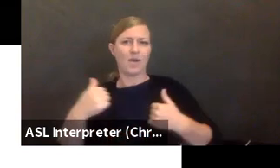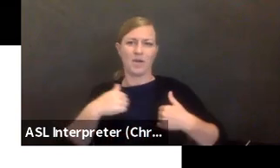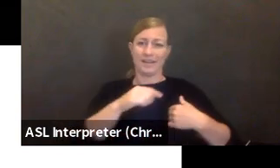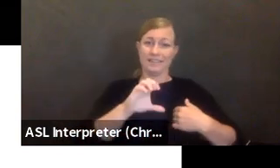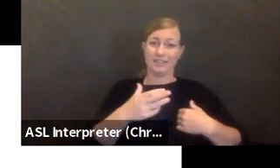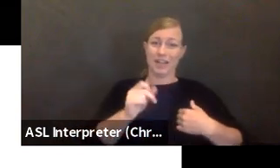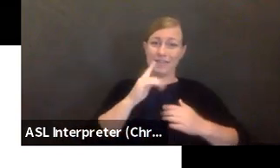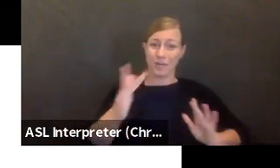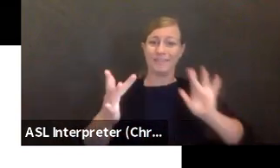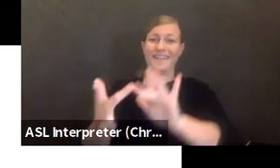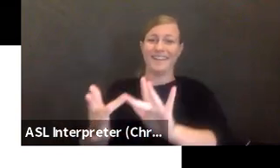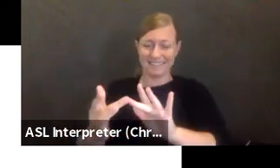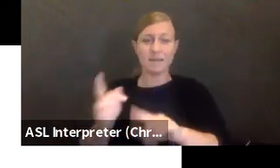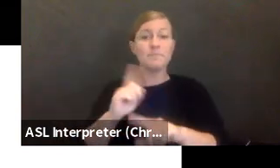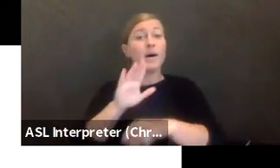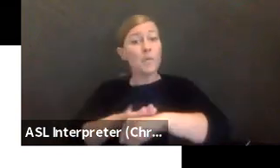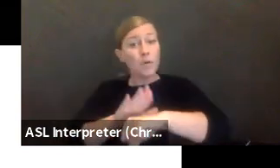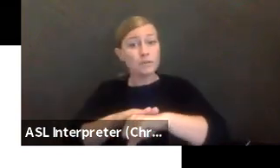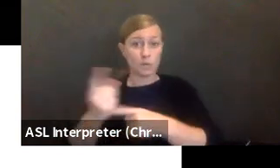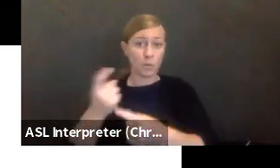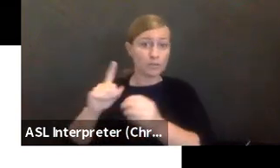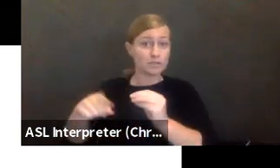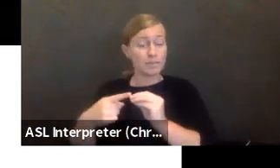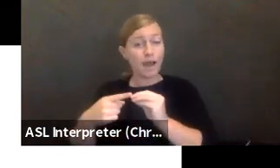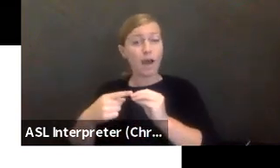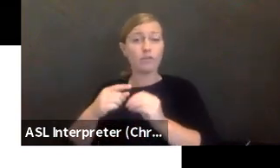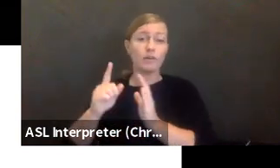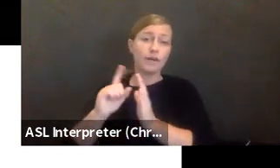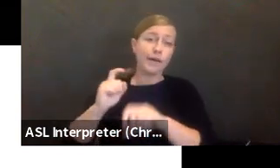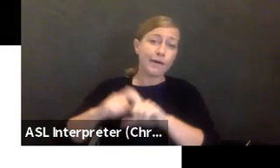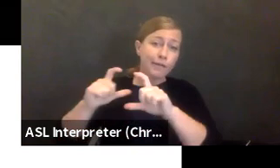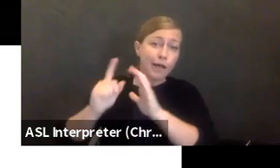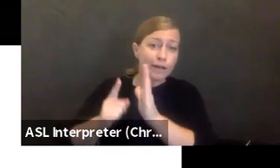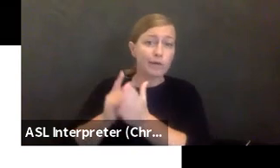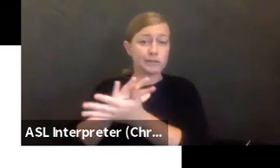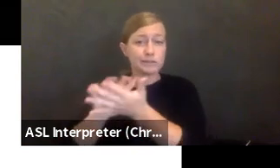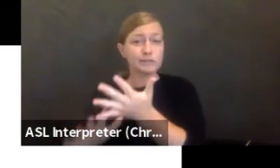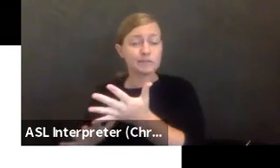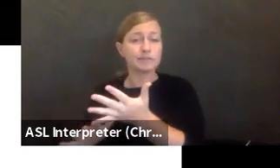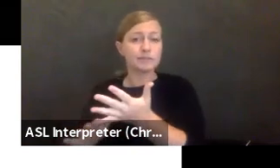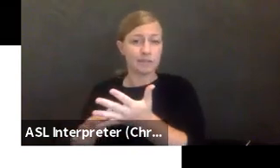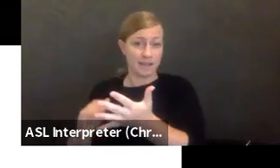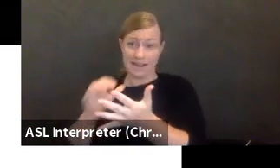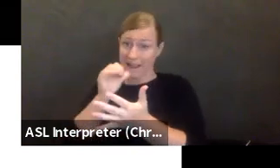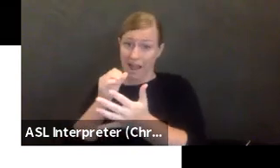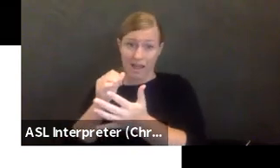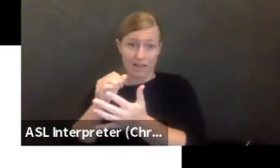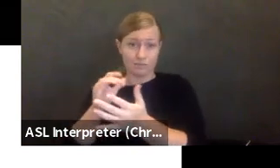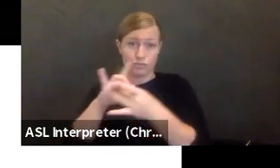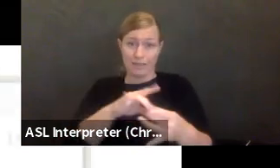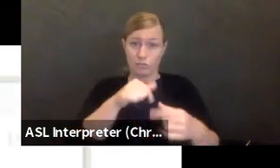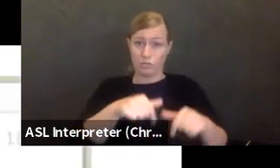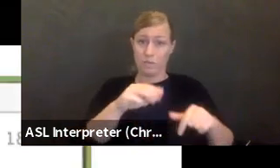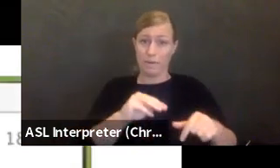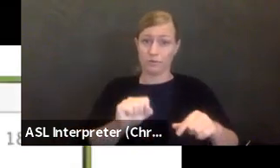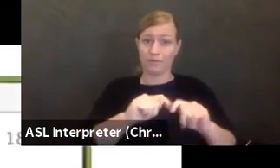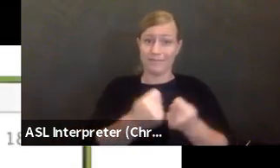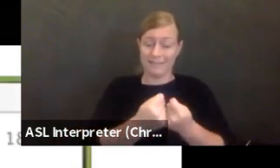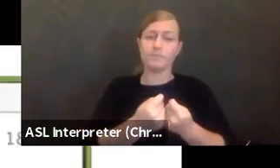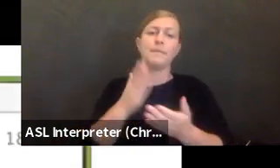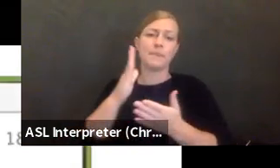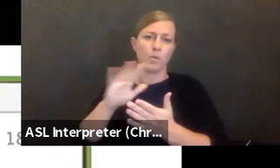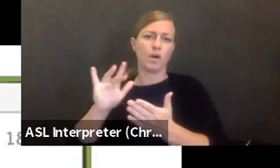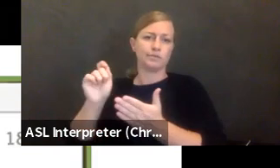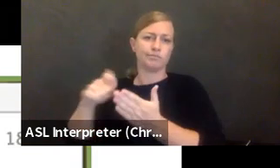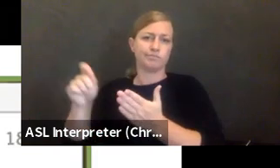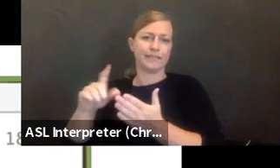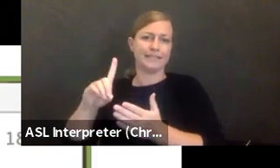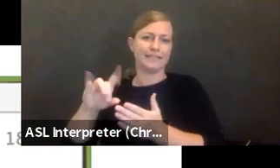to have access to materials and resources. If you want to chat with us and ask questions